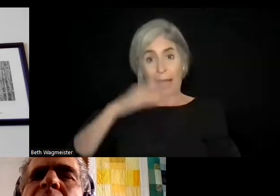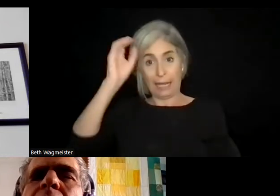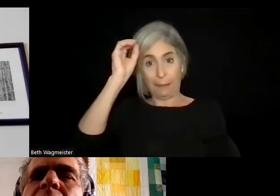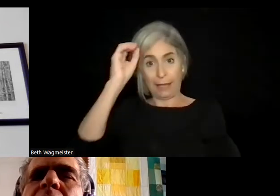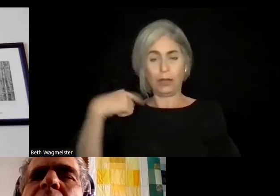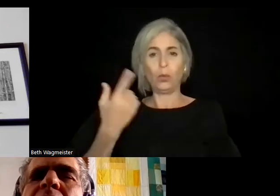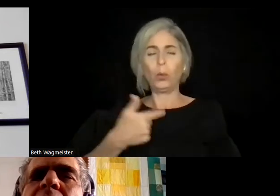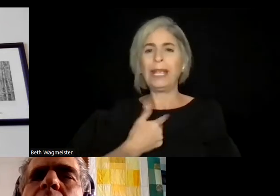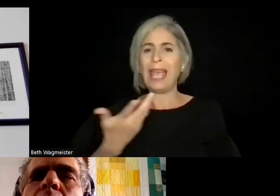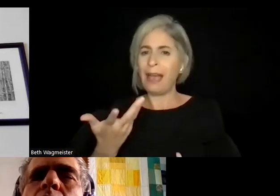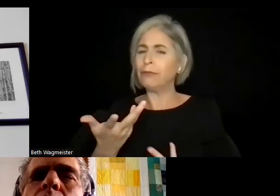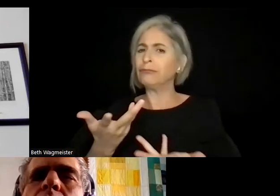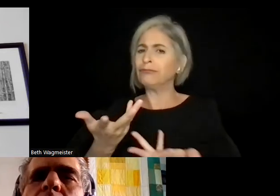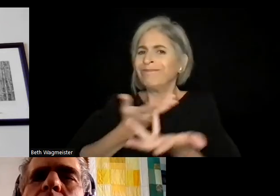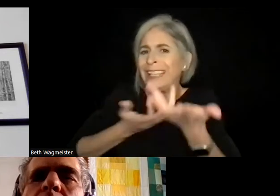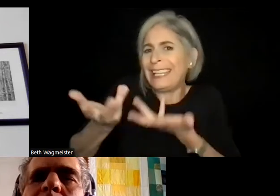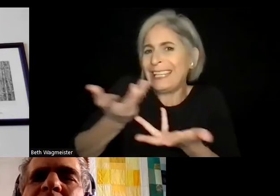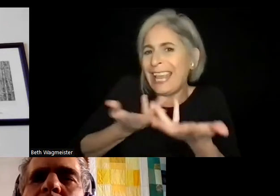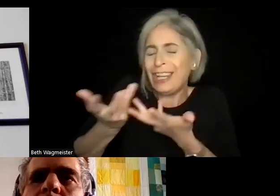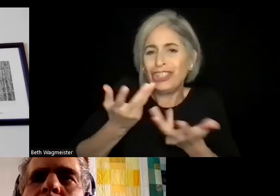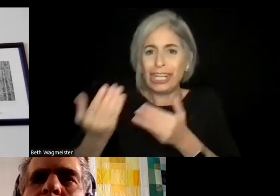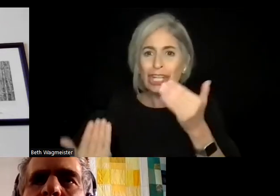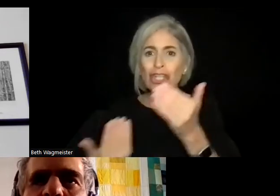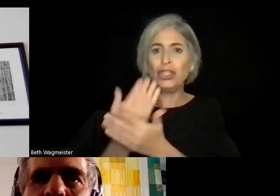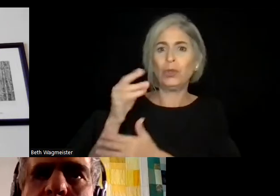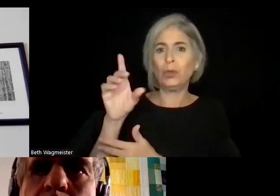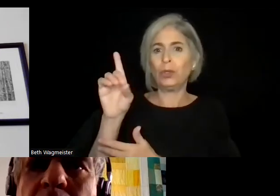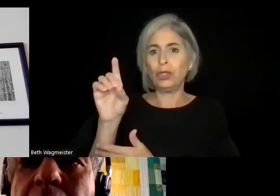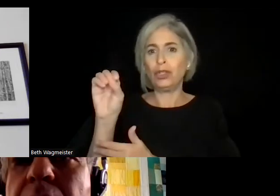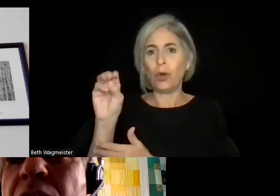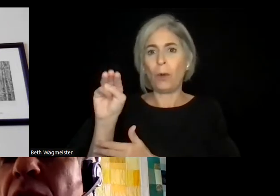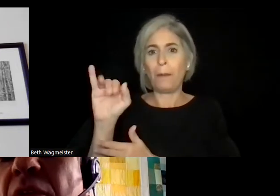If we move to the neurotechnology challenge, you know, it seems to